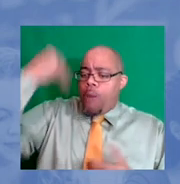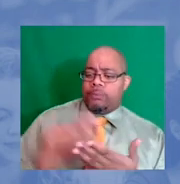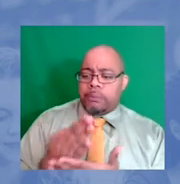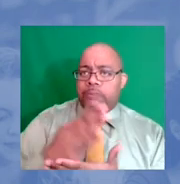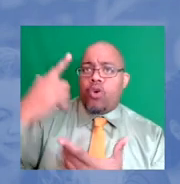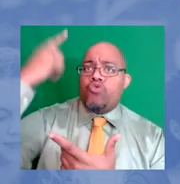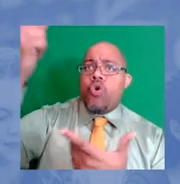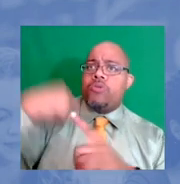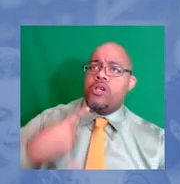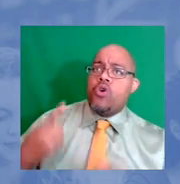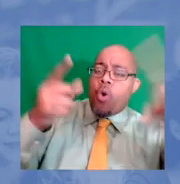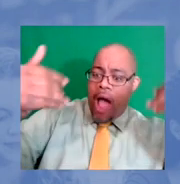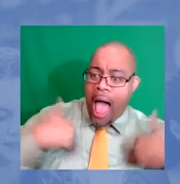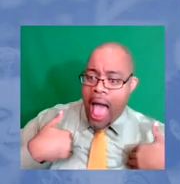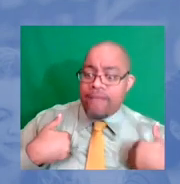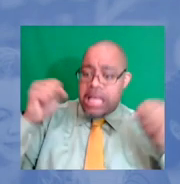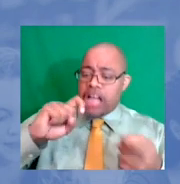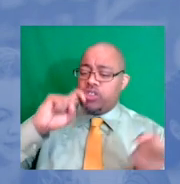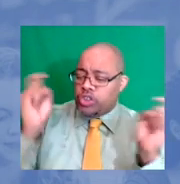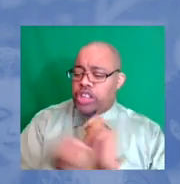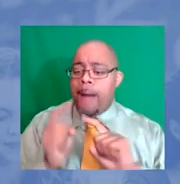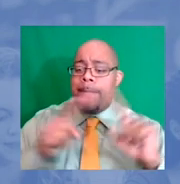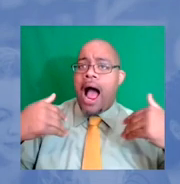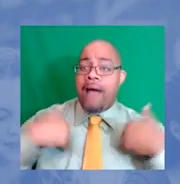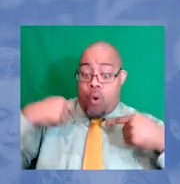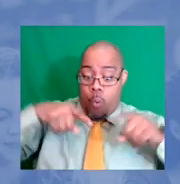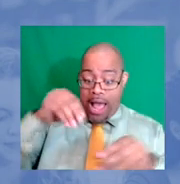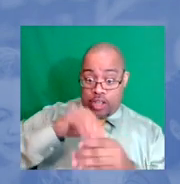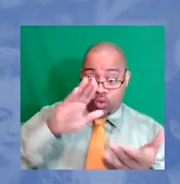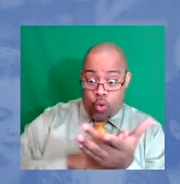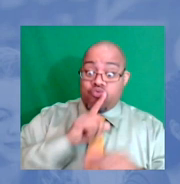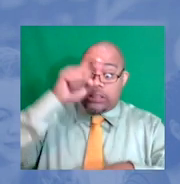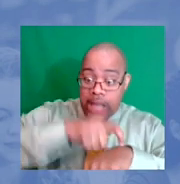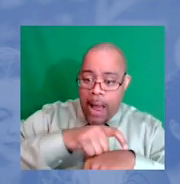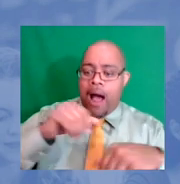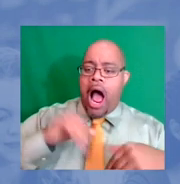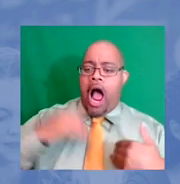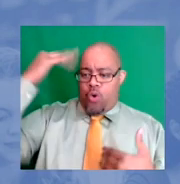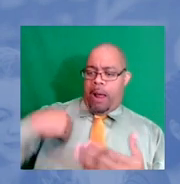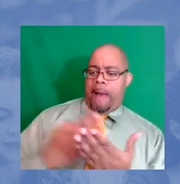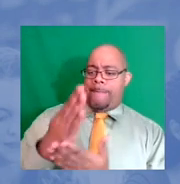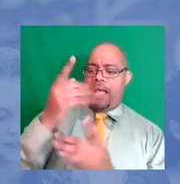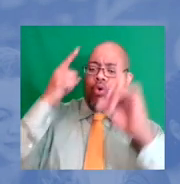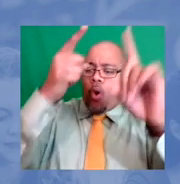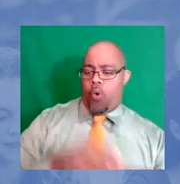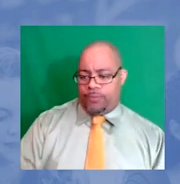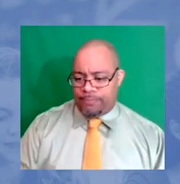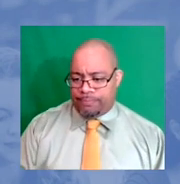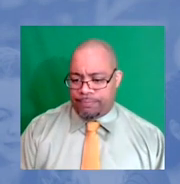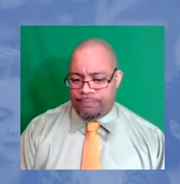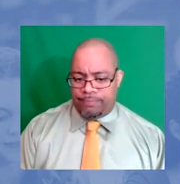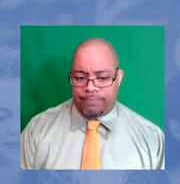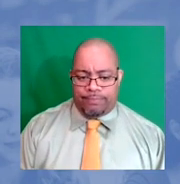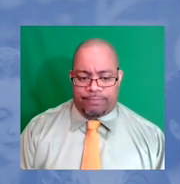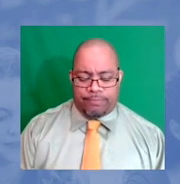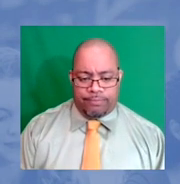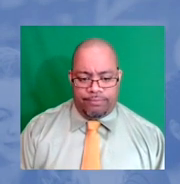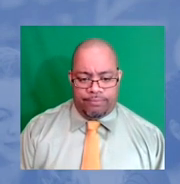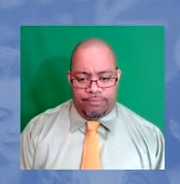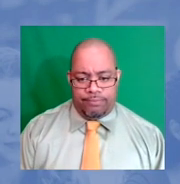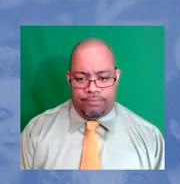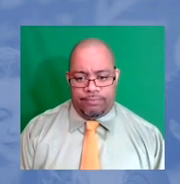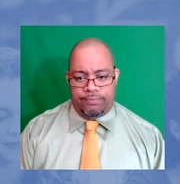WHICH CAN EVOLVE, BUT AT LEAST WHILE I'M THERE IN REAL TIME, I'VE FOUND MY VOICE.